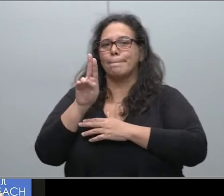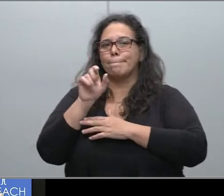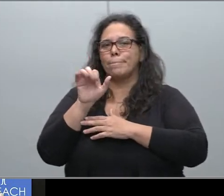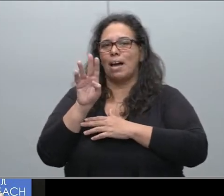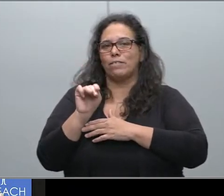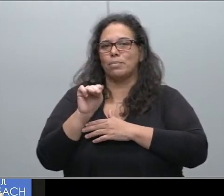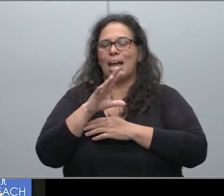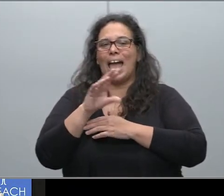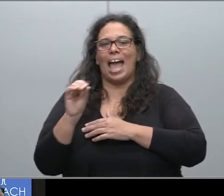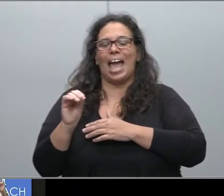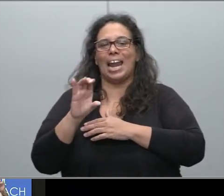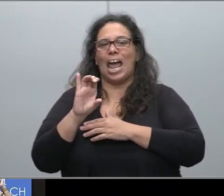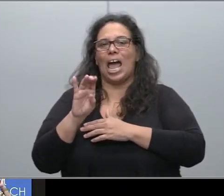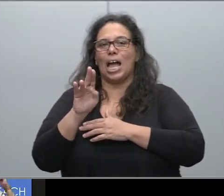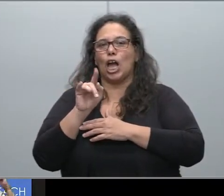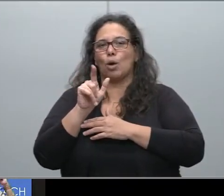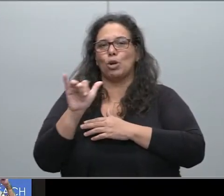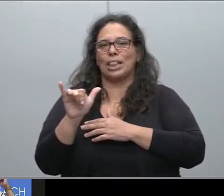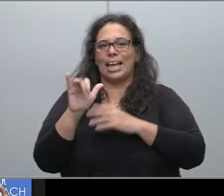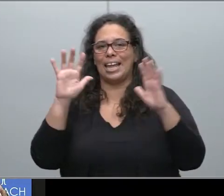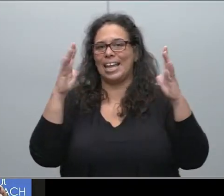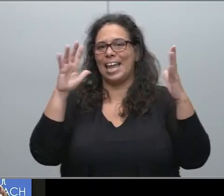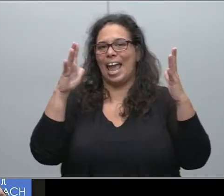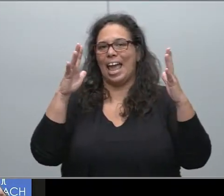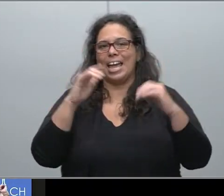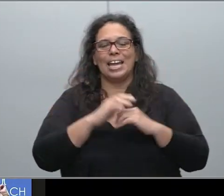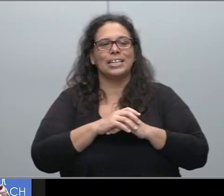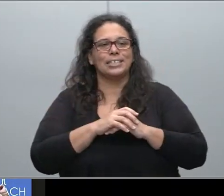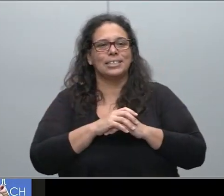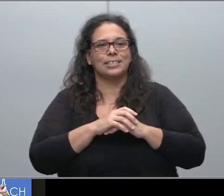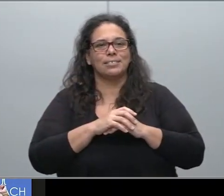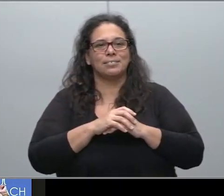So I don't know, I, you know, all of us, we try to put